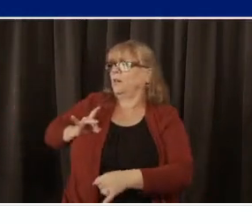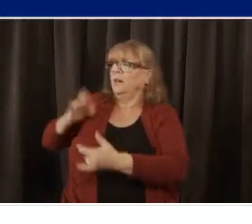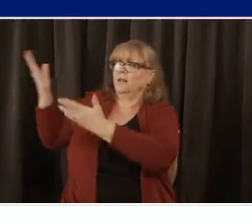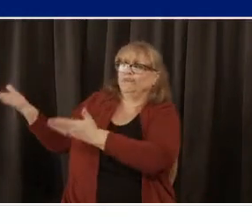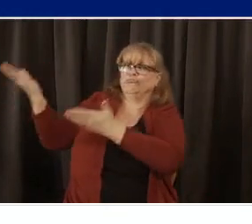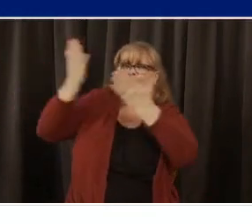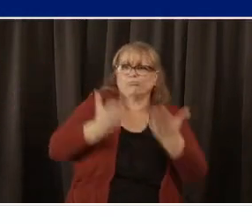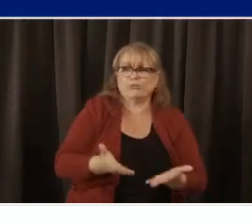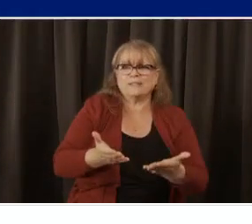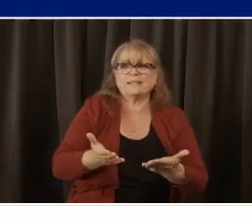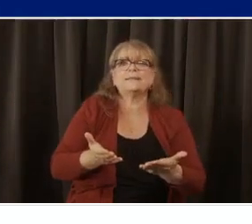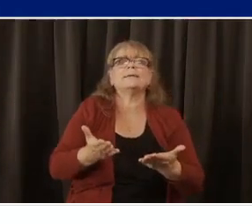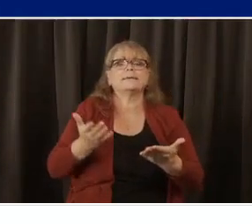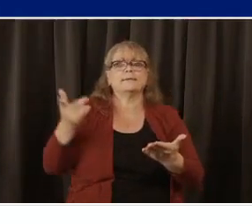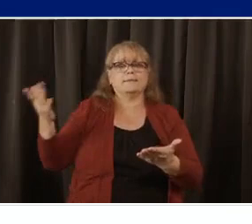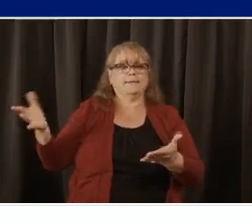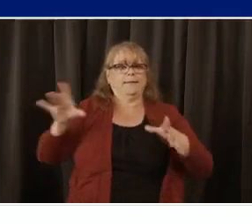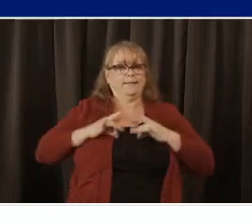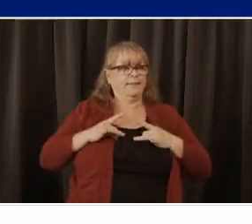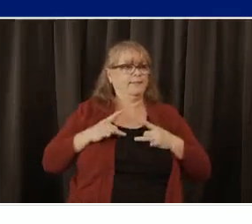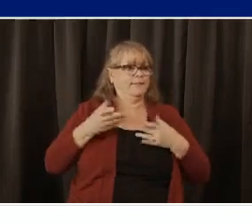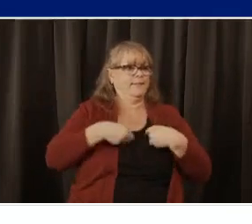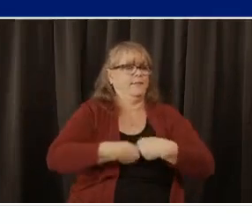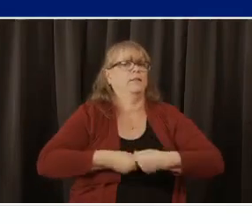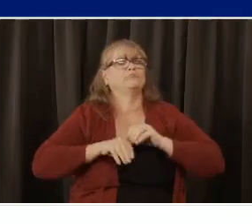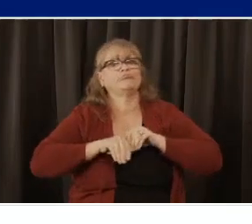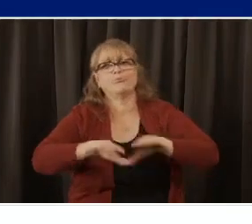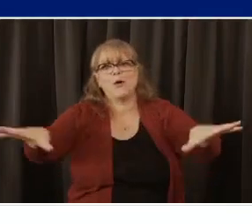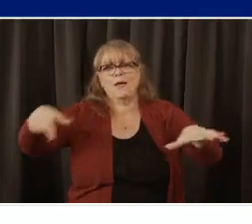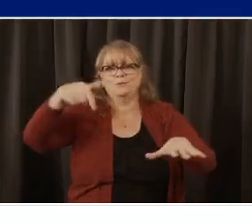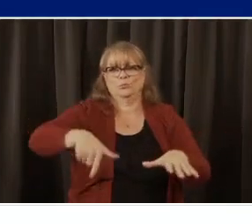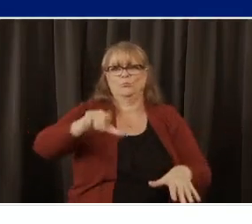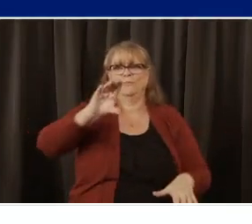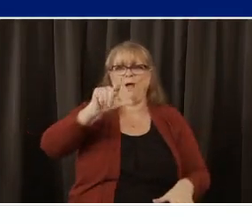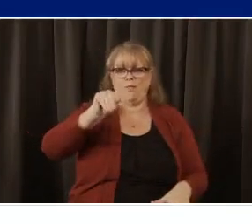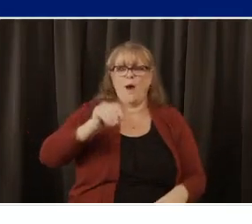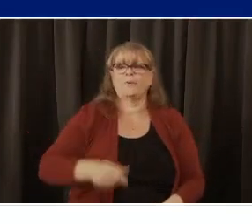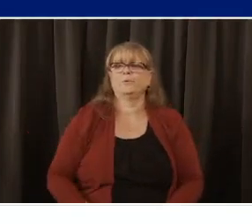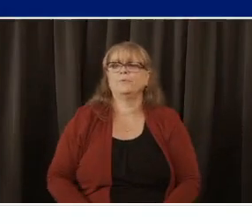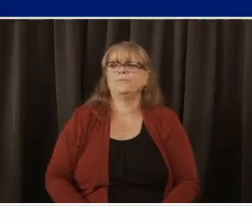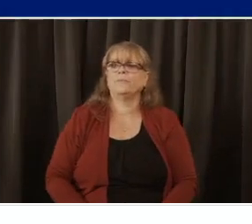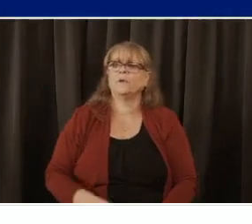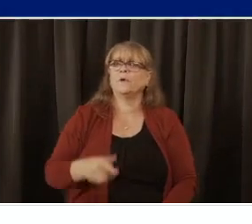two household clusters. And these cases have all occurred in the metropolitan area in Arapahoe